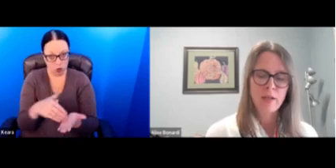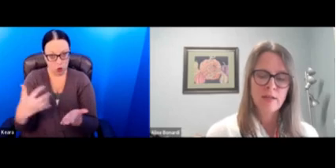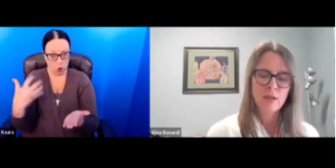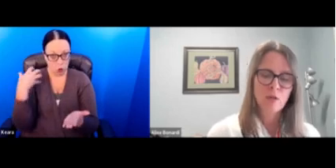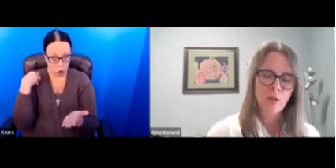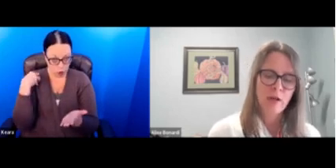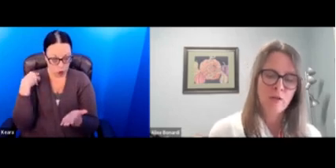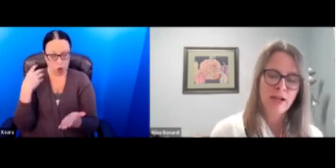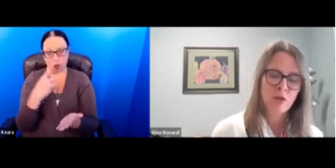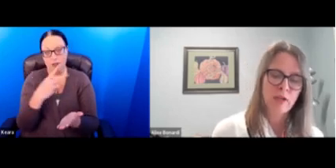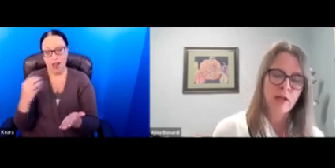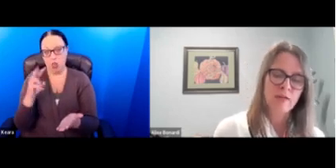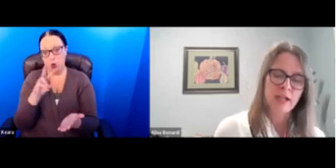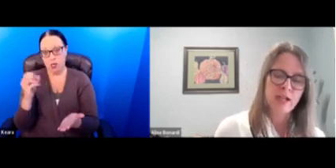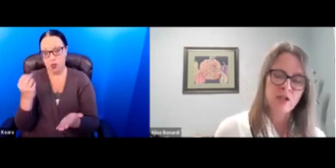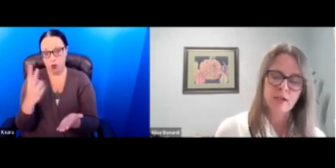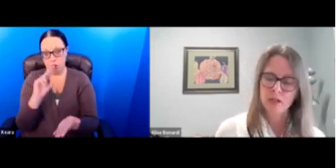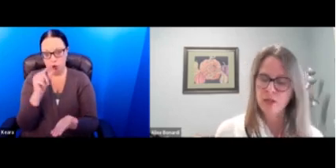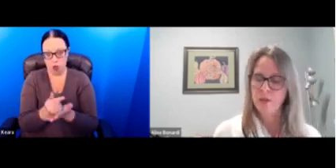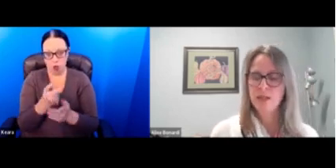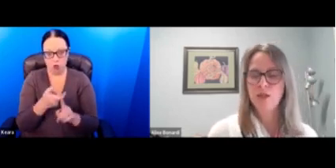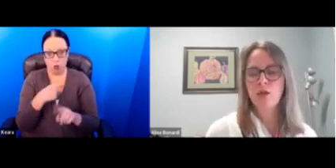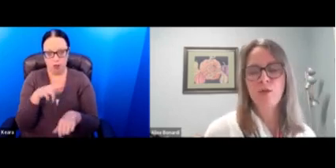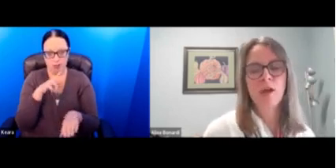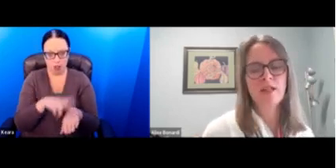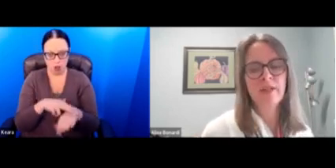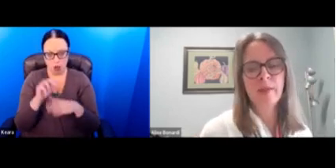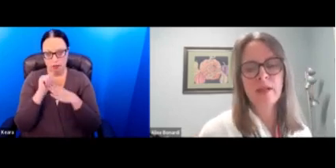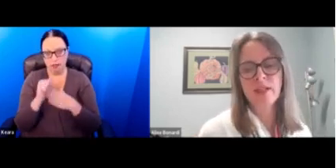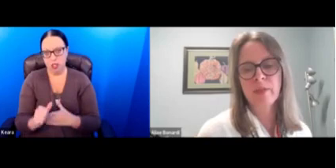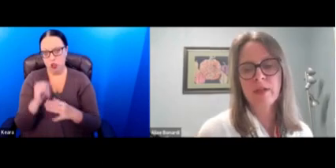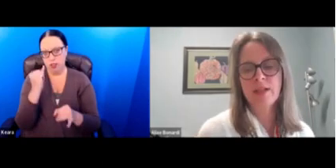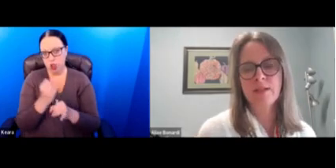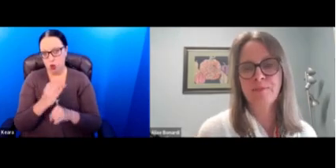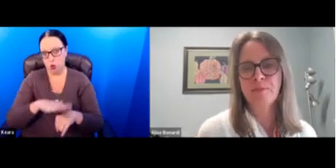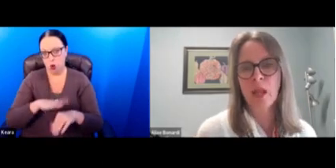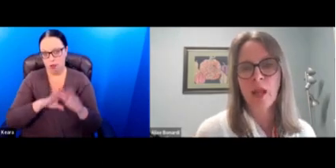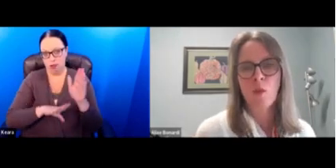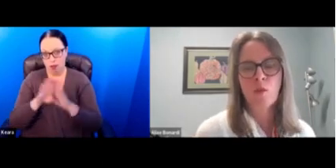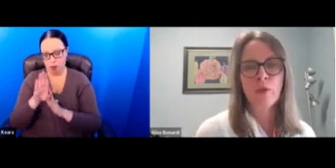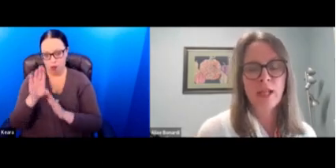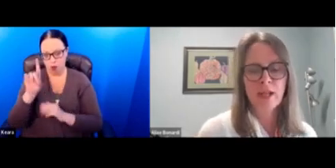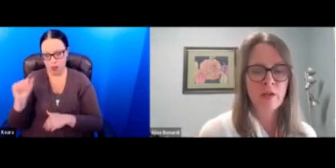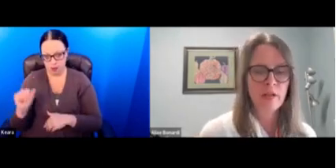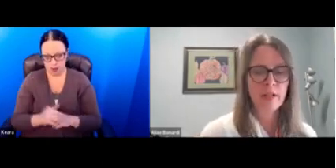2012, graduate of the National Leadership Institute on Developmental Disabilities. We're really glad you're here